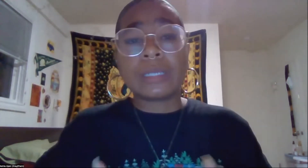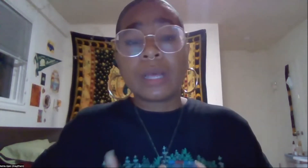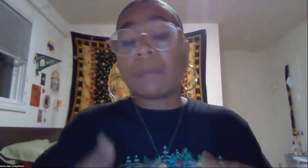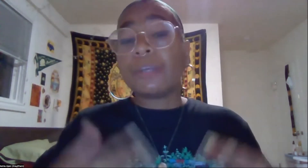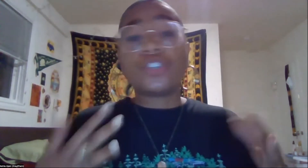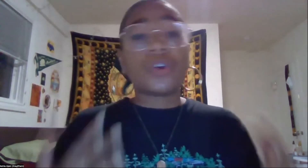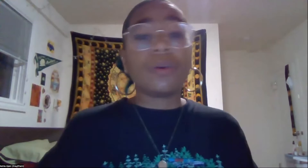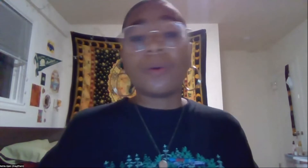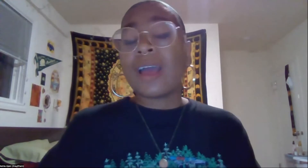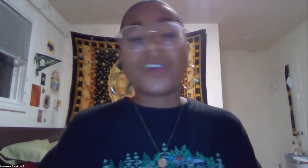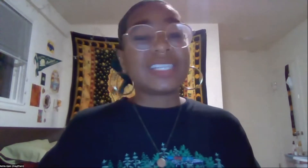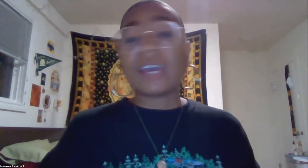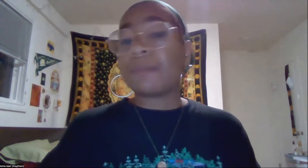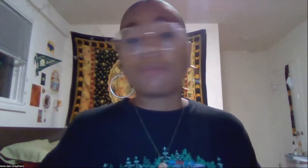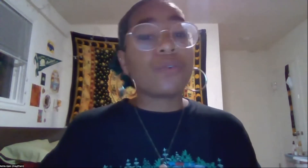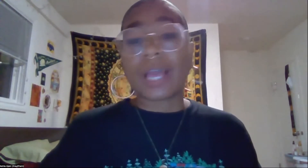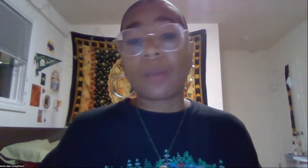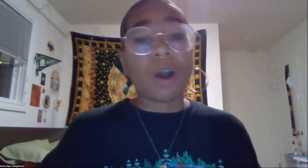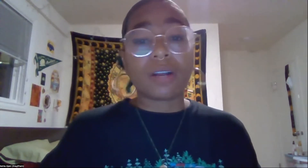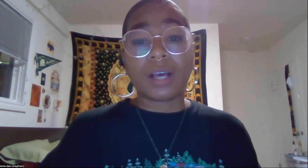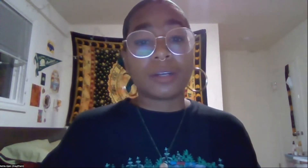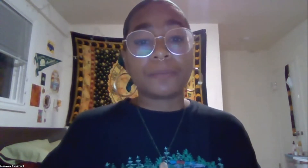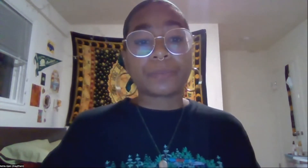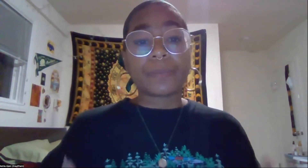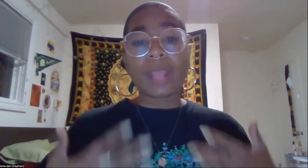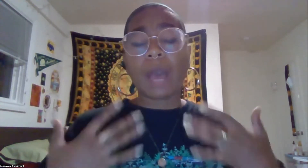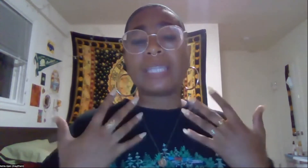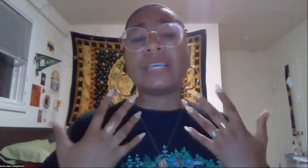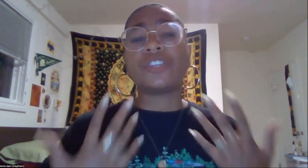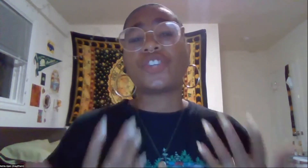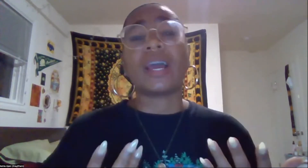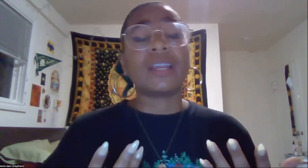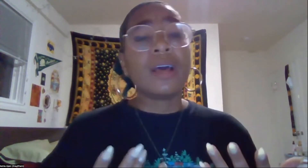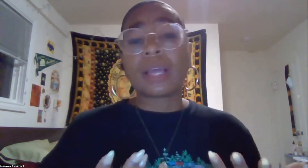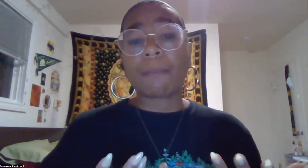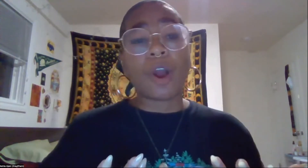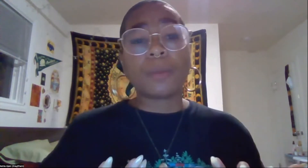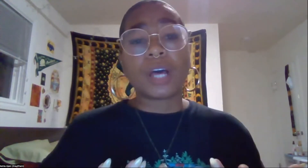Let me show you how these hips move like watercolor; how my teeth shine like marble under